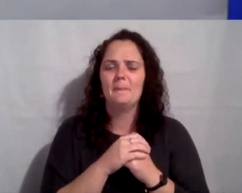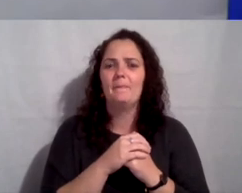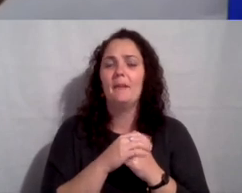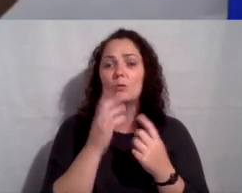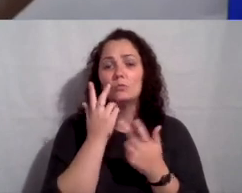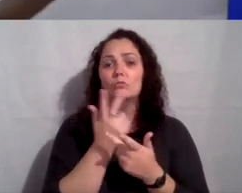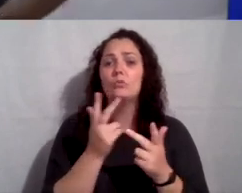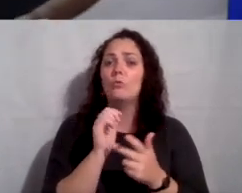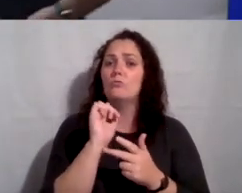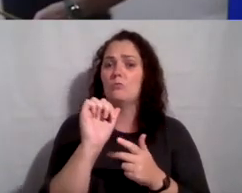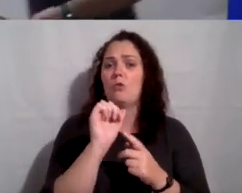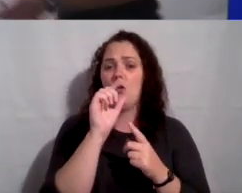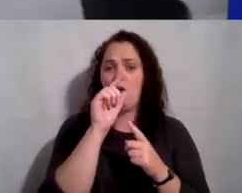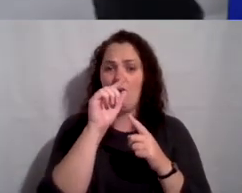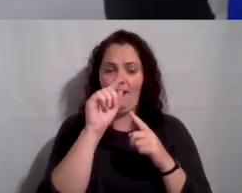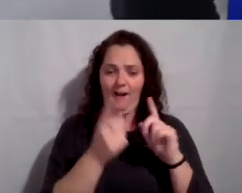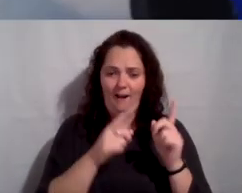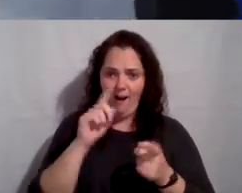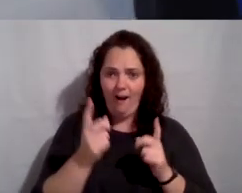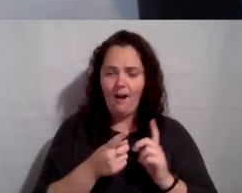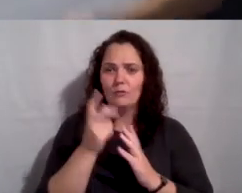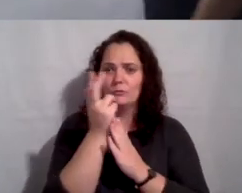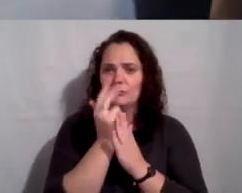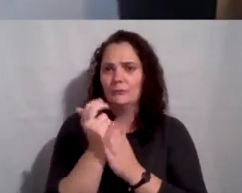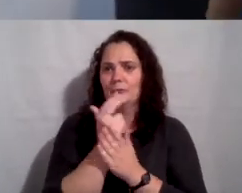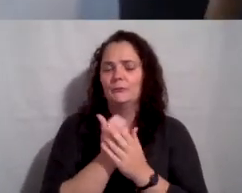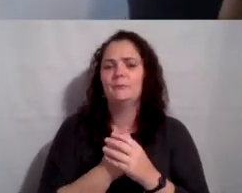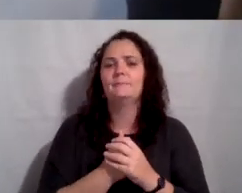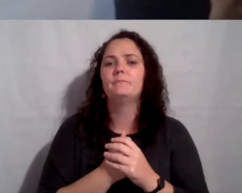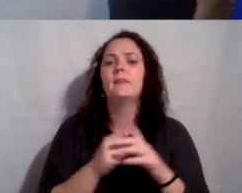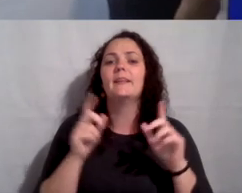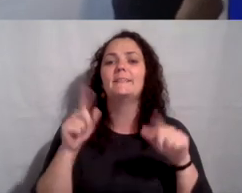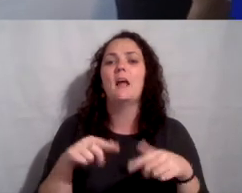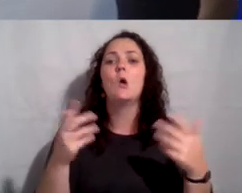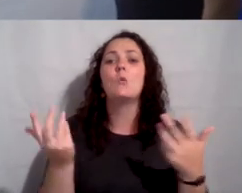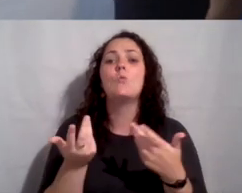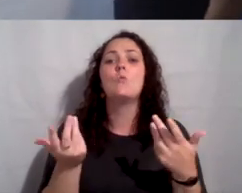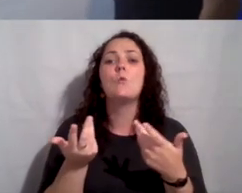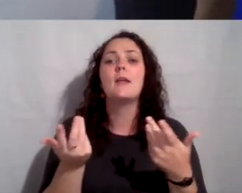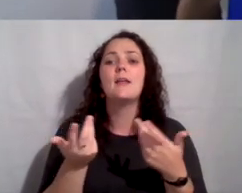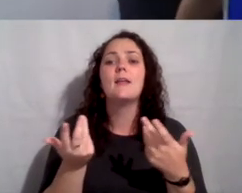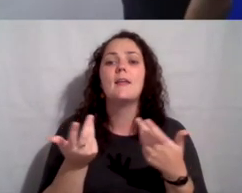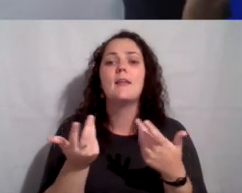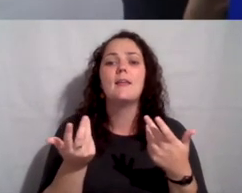can translate through those different poses. Alright so again pick a point to start,